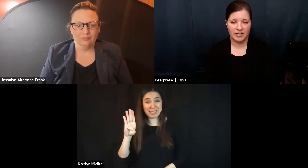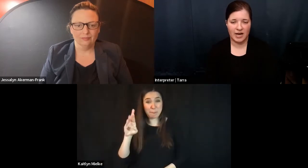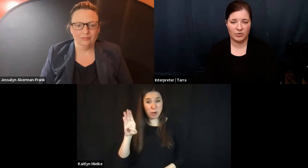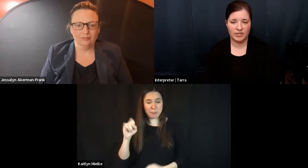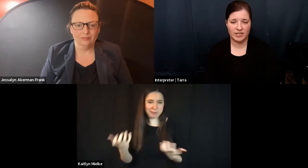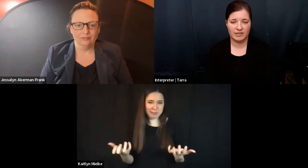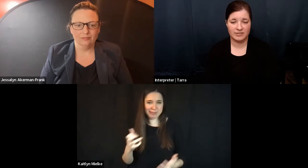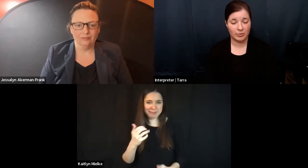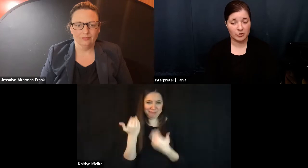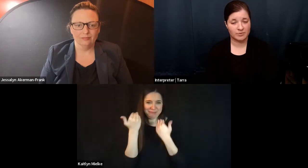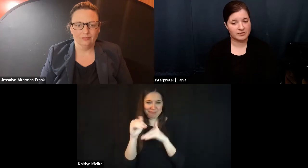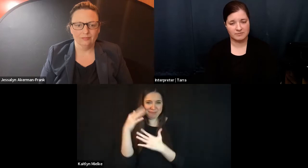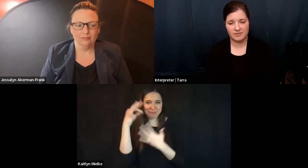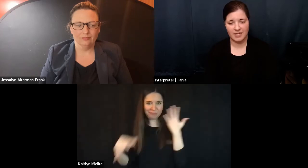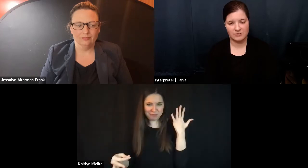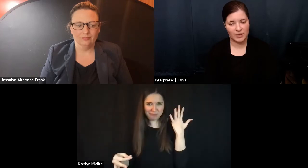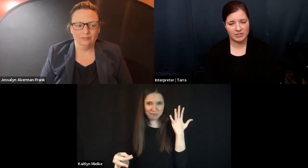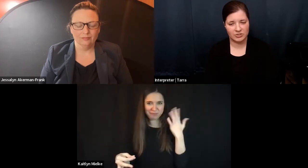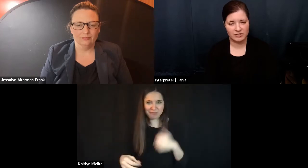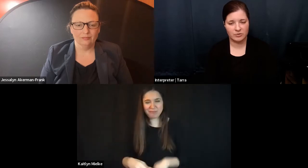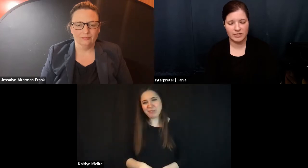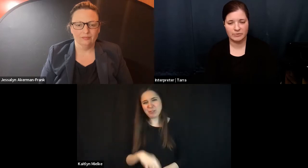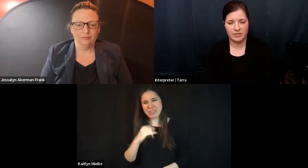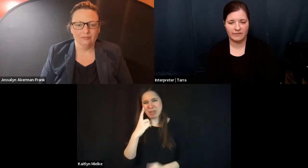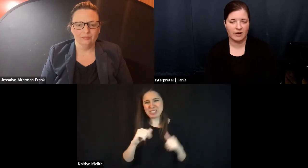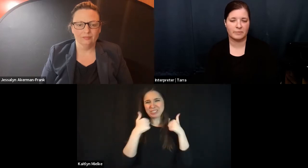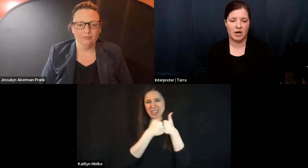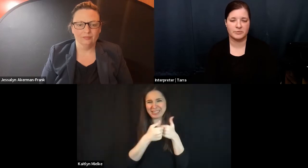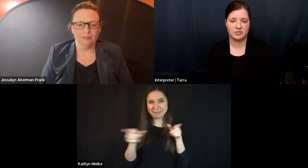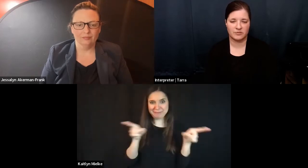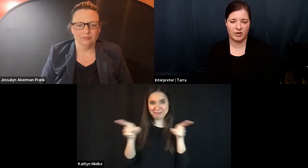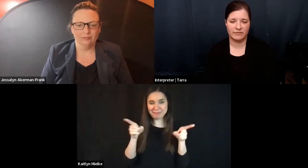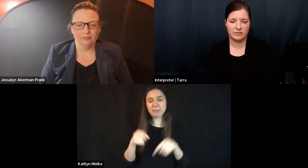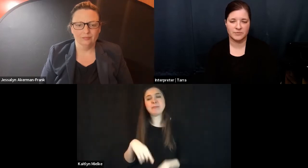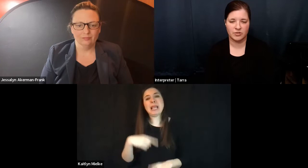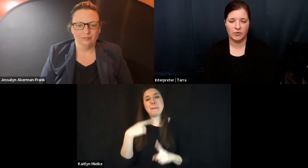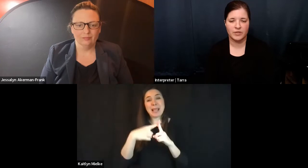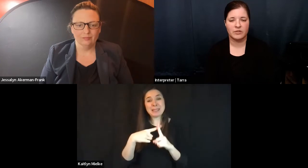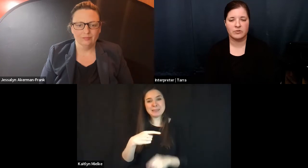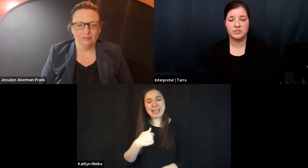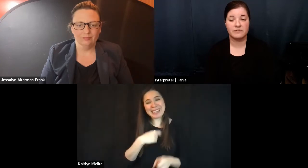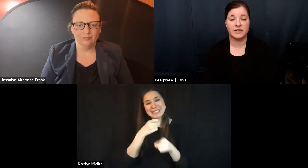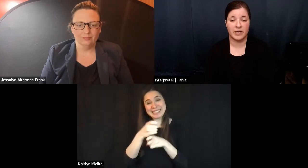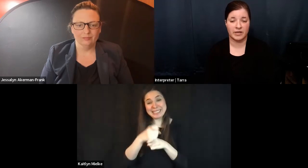If I'm out in the city, it's much easier because there's public transport and there's buses and light rails and a lot more options. But out in the suburbs, not so much.